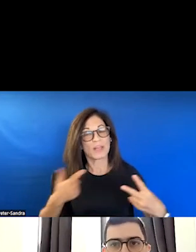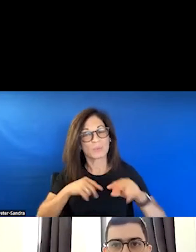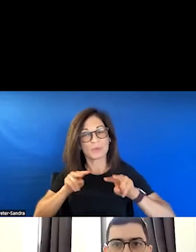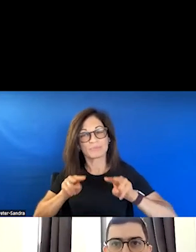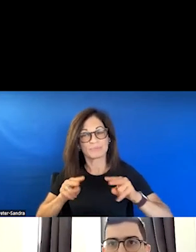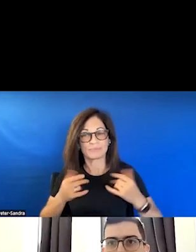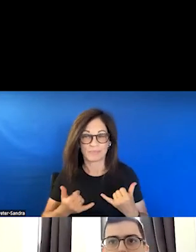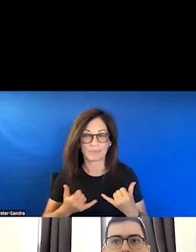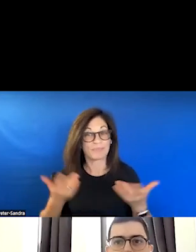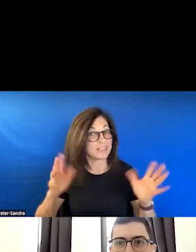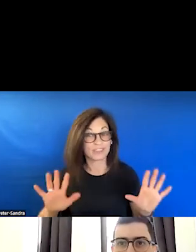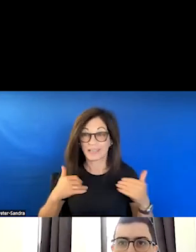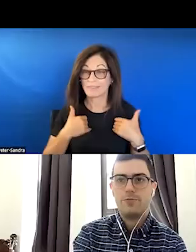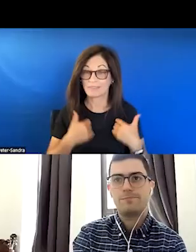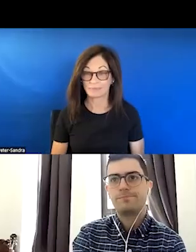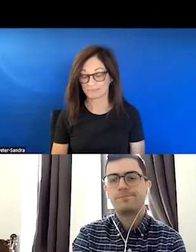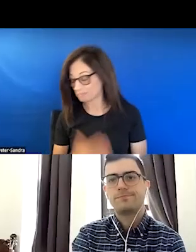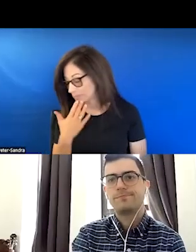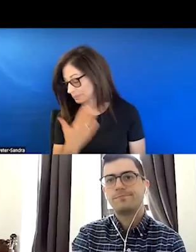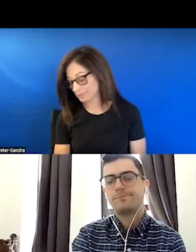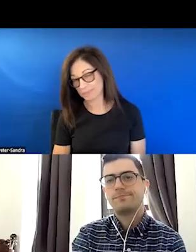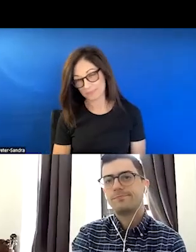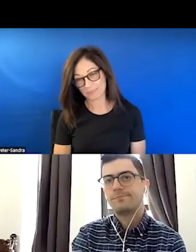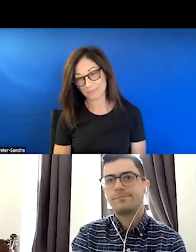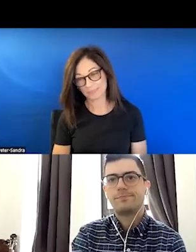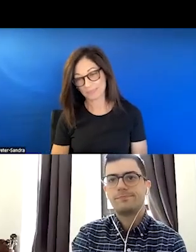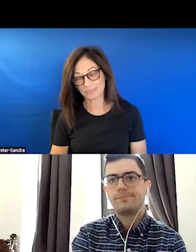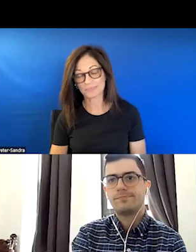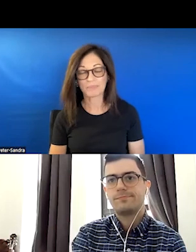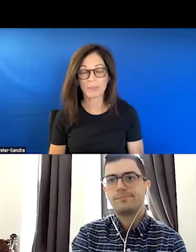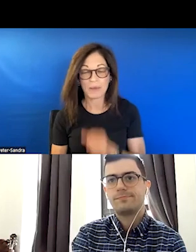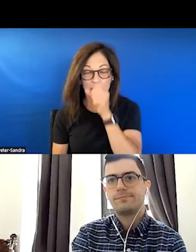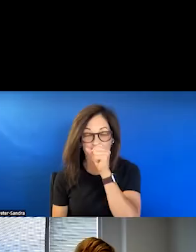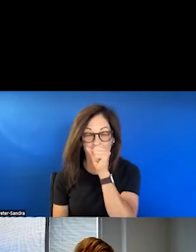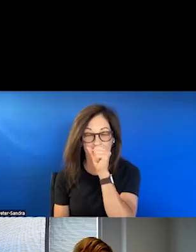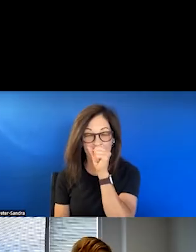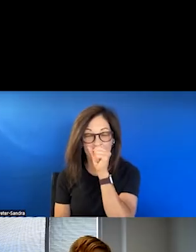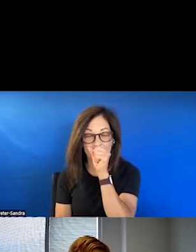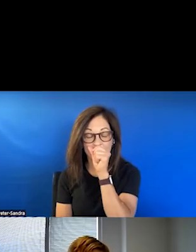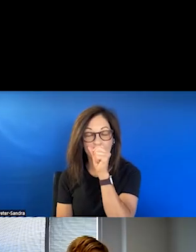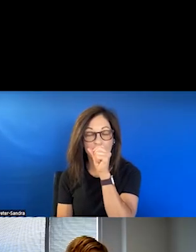AND THAT'S ABOUT ALL I HAVE. THANK YOU. >> THANK YOU. THANK YOU BOTH.